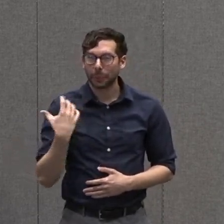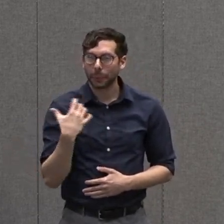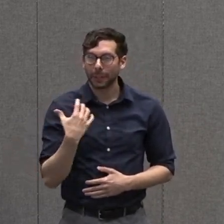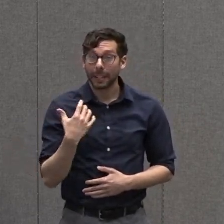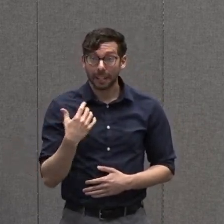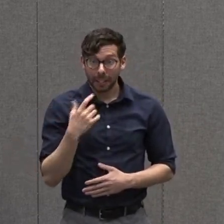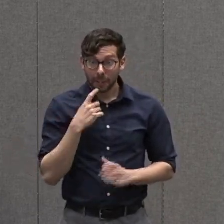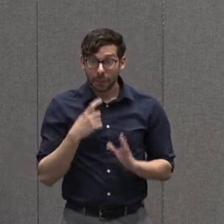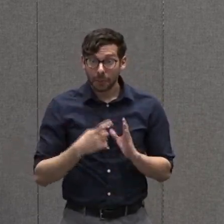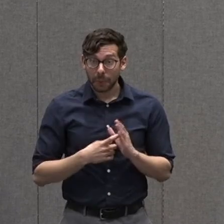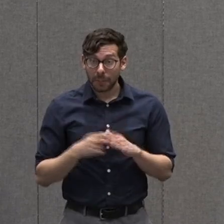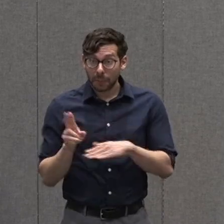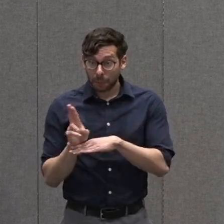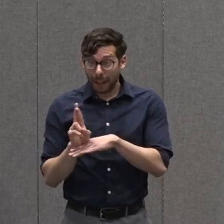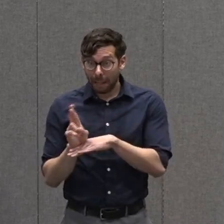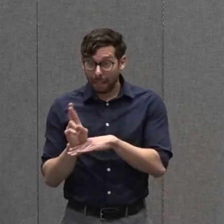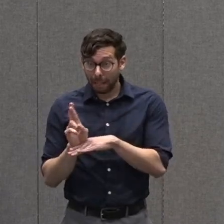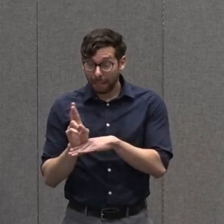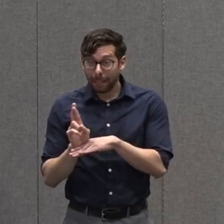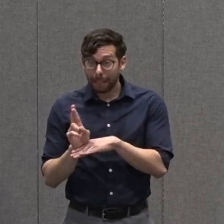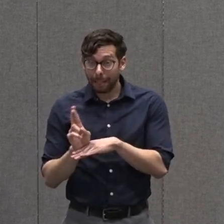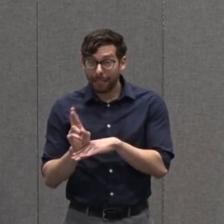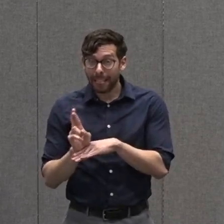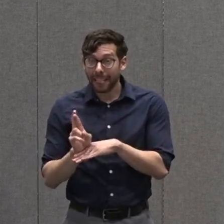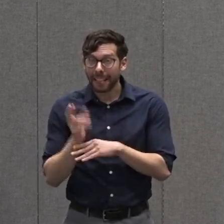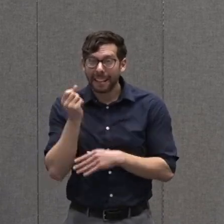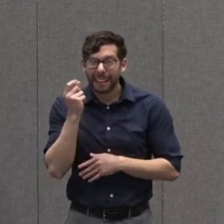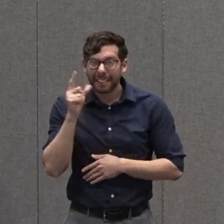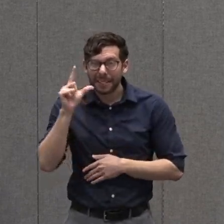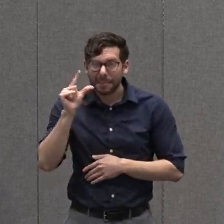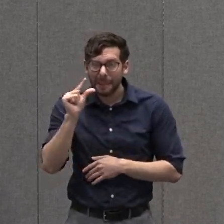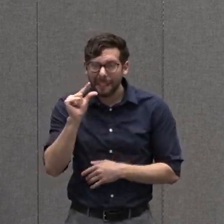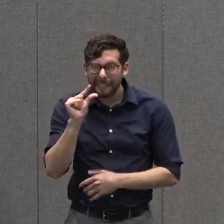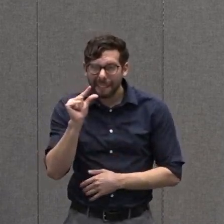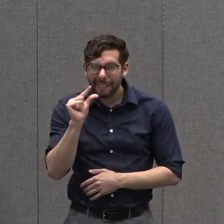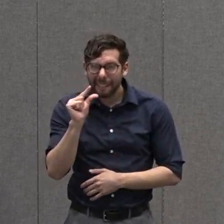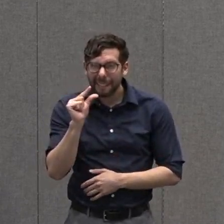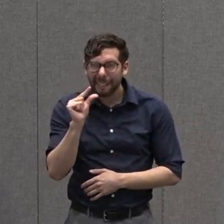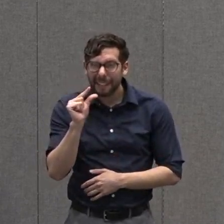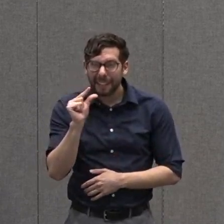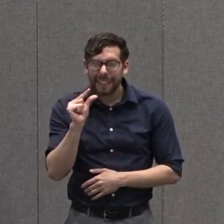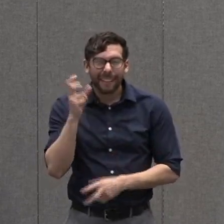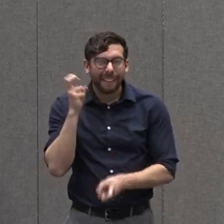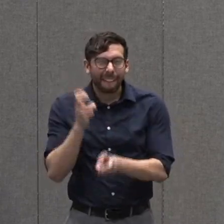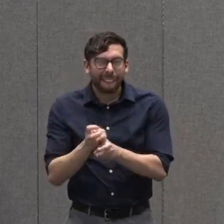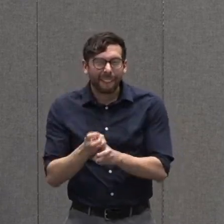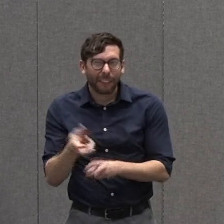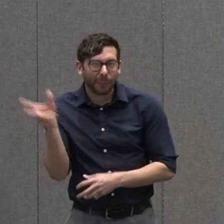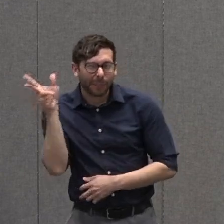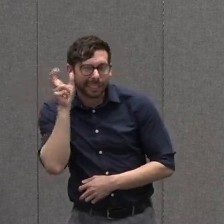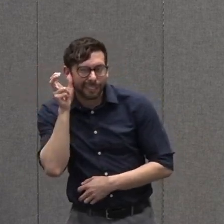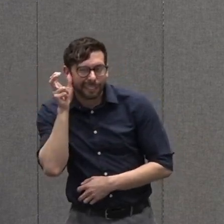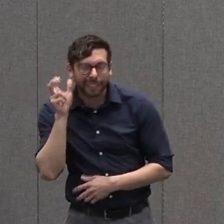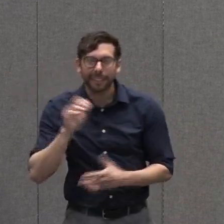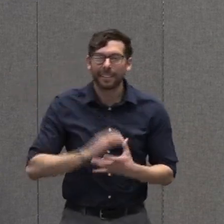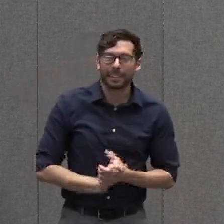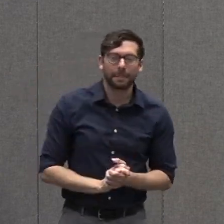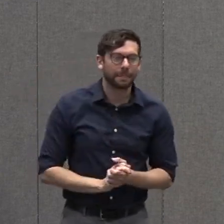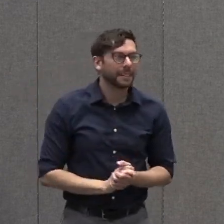But the rattle is so small that you have to be as close as I am to the snake, to even hear that. I was gonna give him a. - Yeah, he is shaking.